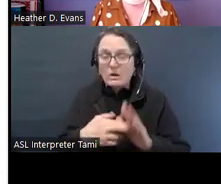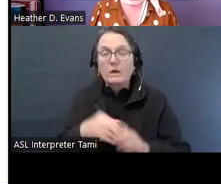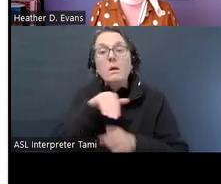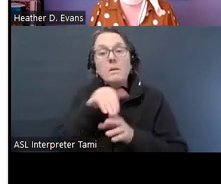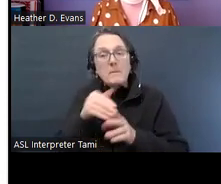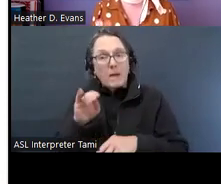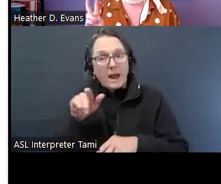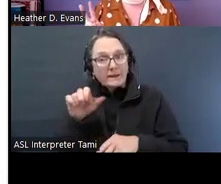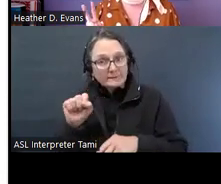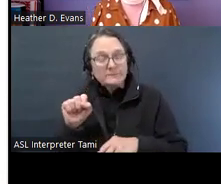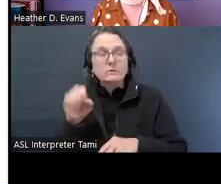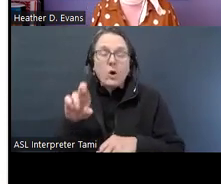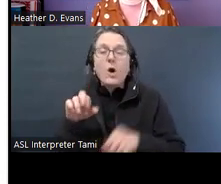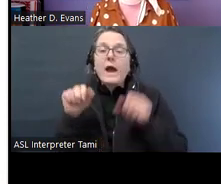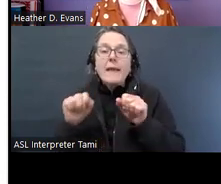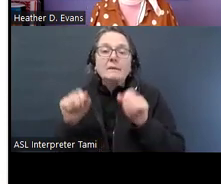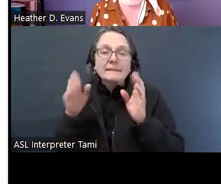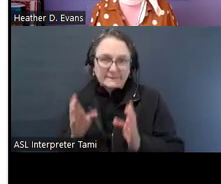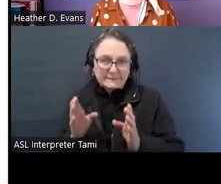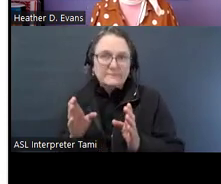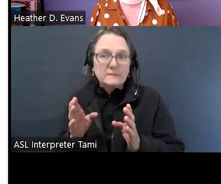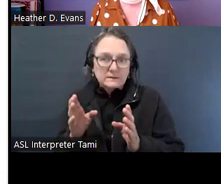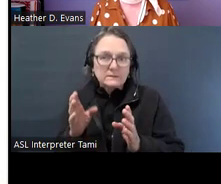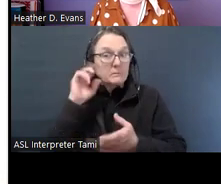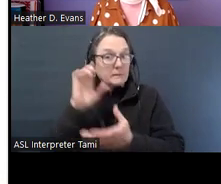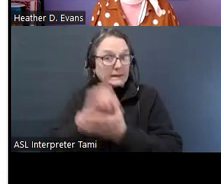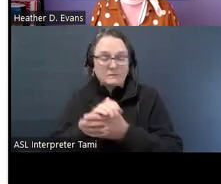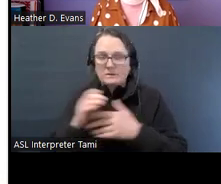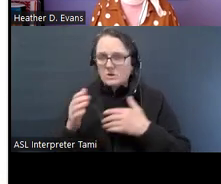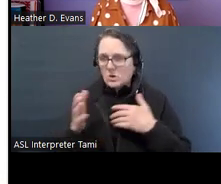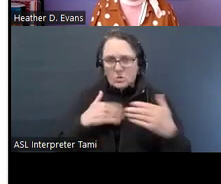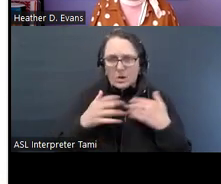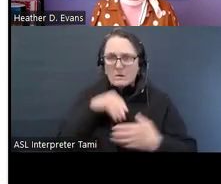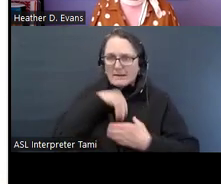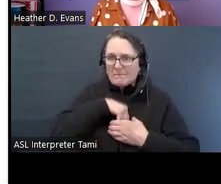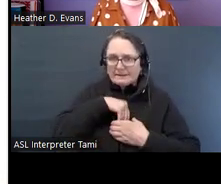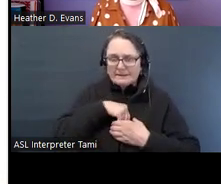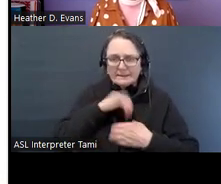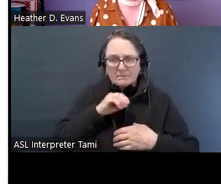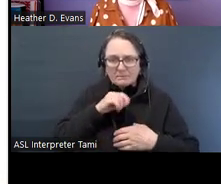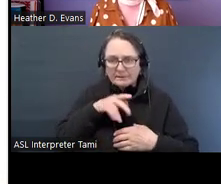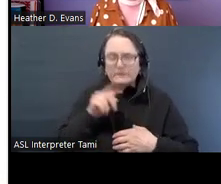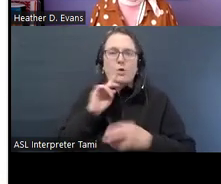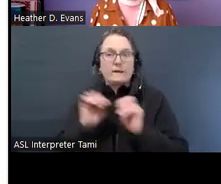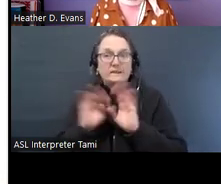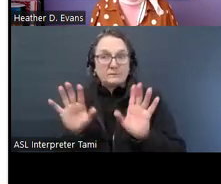and attitudes, whether explicit or implicit, influence patient encounters, referrals for care,